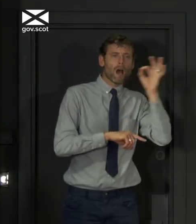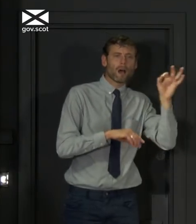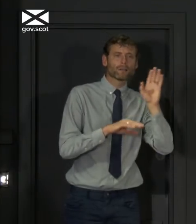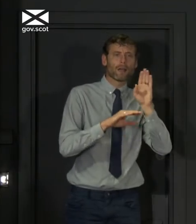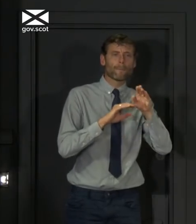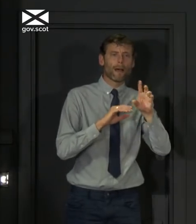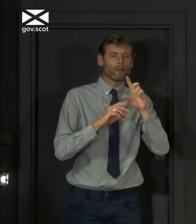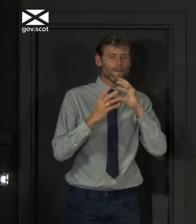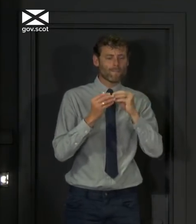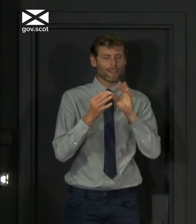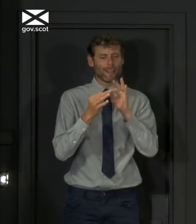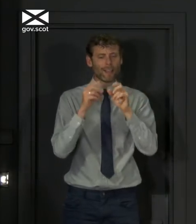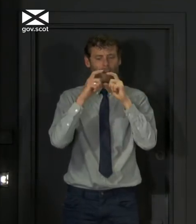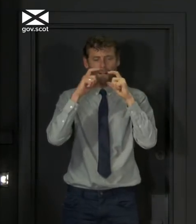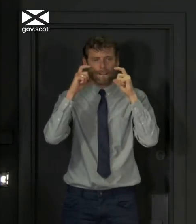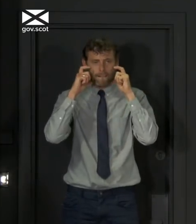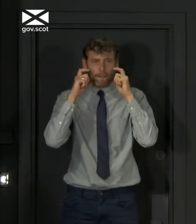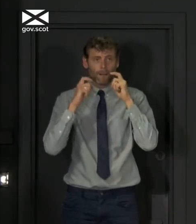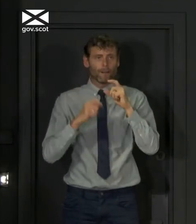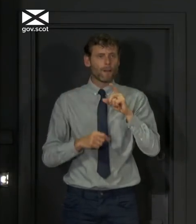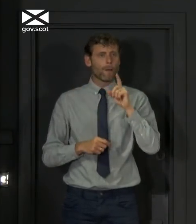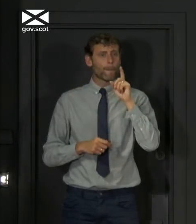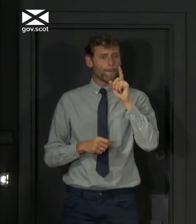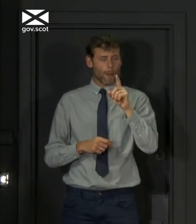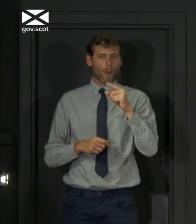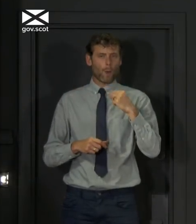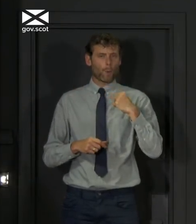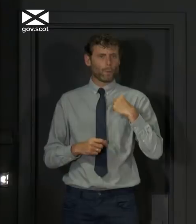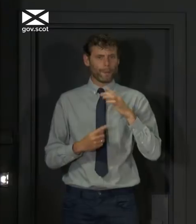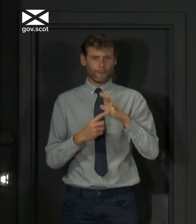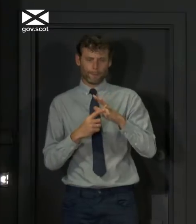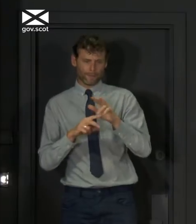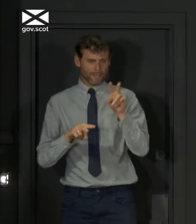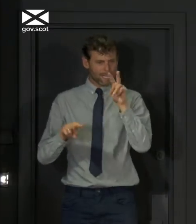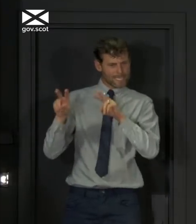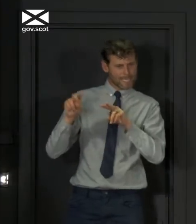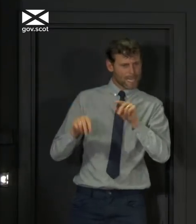looked to do in totality to respond to whatever advice they give us, we will take a decision